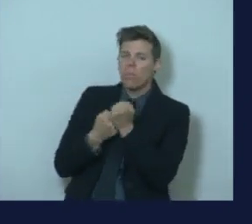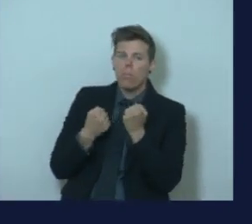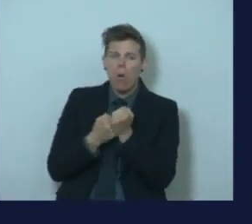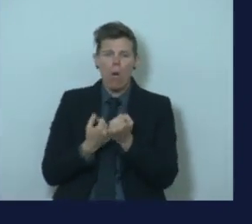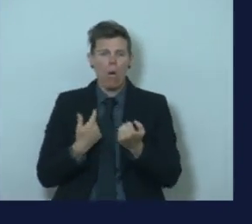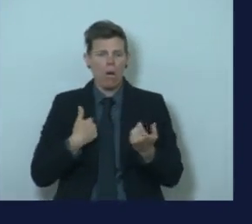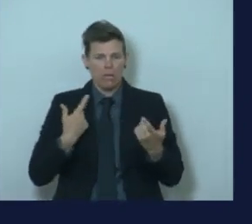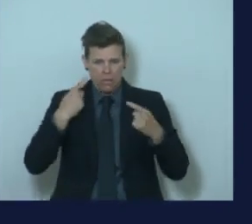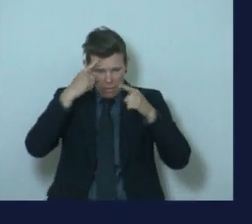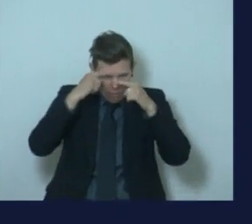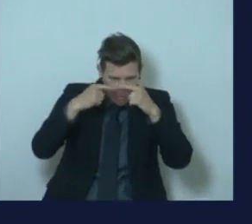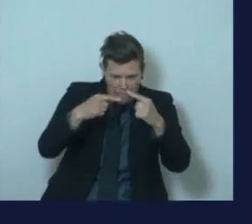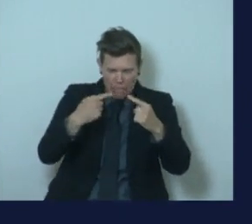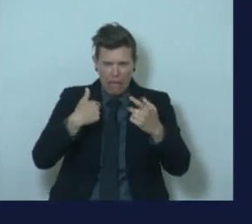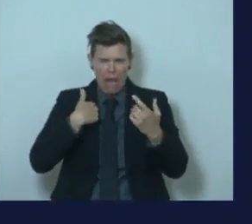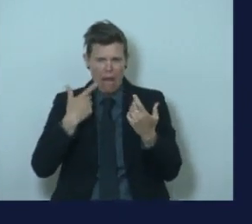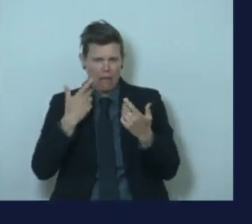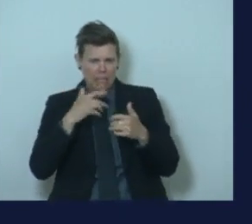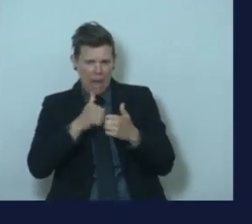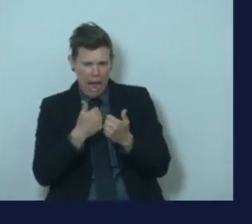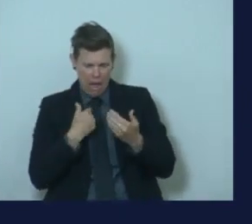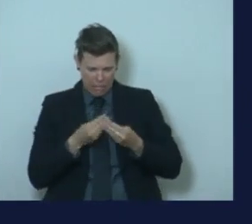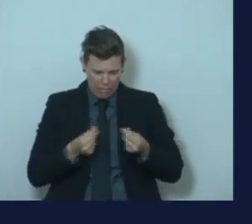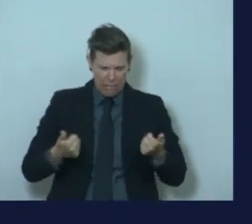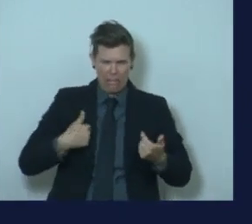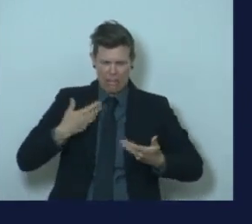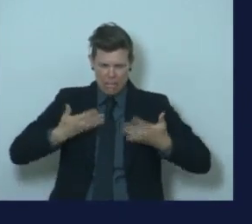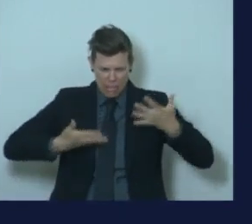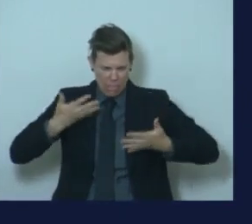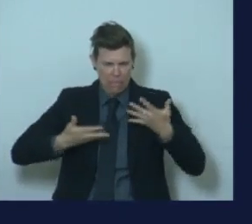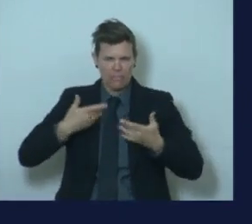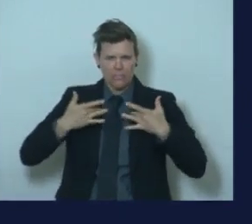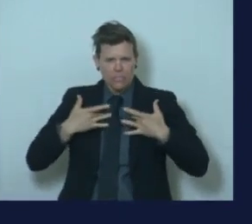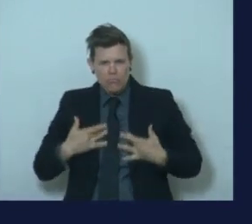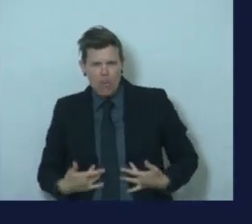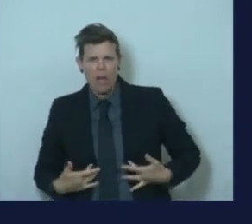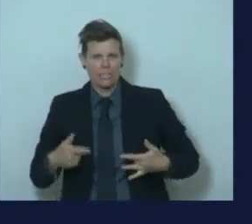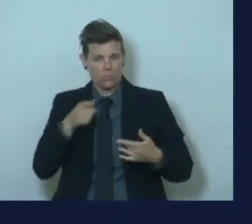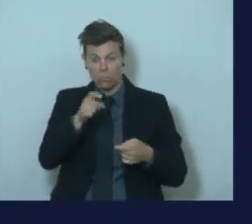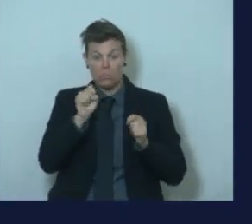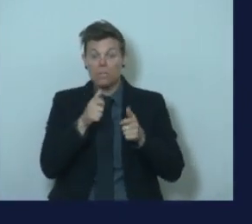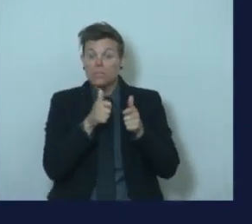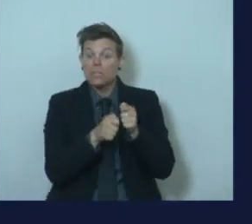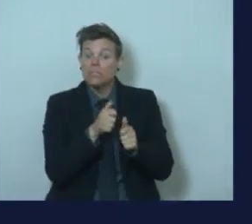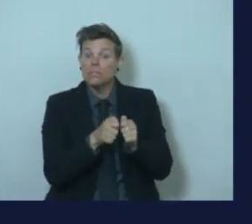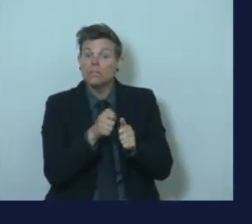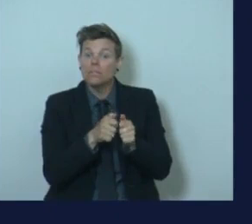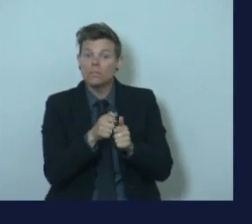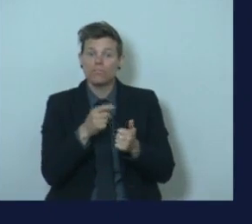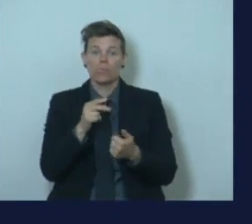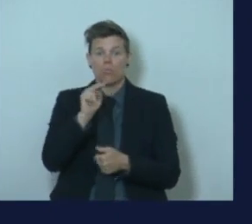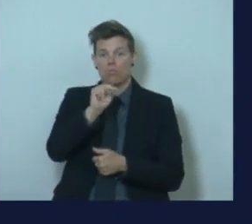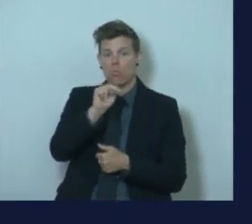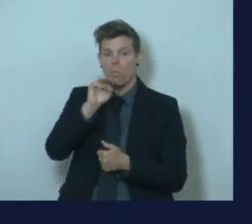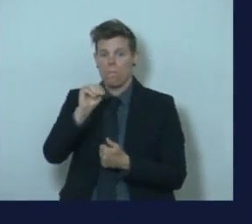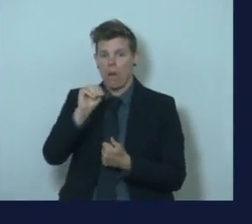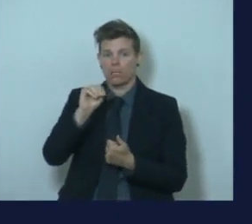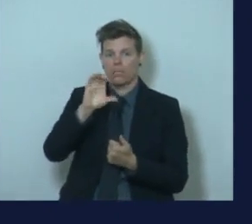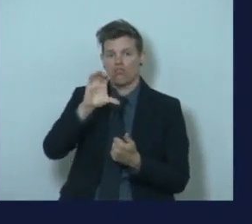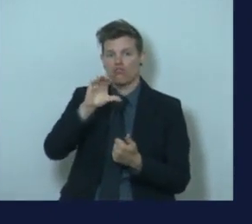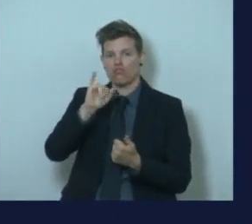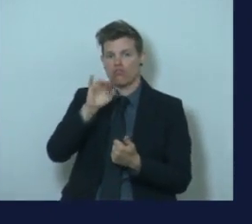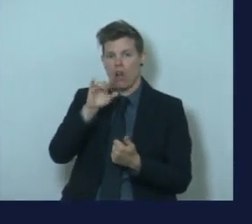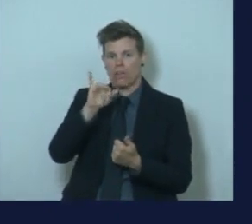IT IS GOOD FOR PEOPLE WHO DON’T FEEL LIKE THEY HAVE SUPPORT AND IT HELPS NAVIGATE THE ISOLATION AND POTENTIAL DEPRESSION WE ARE ALL FEELING.